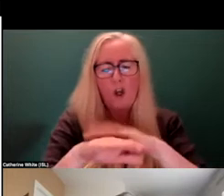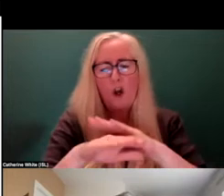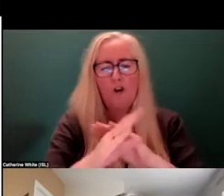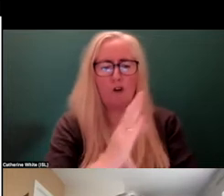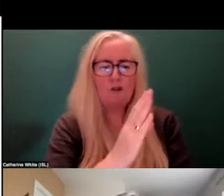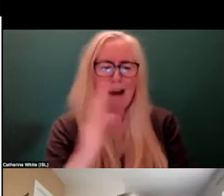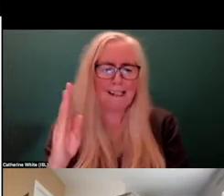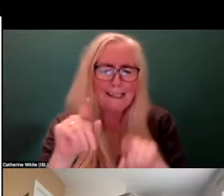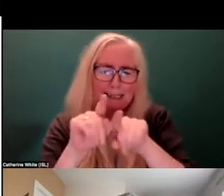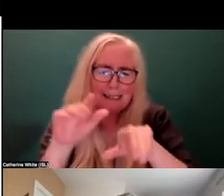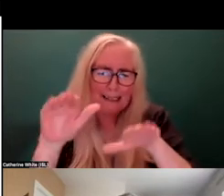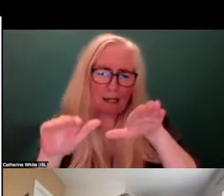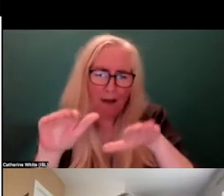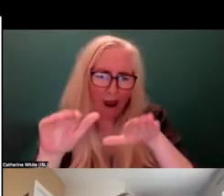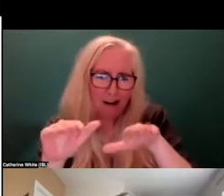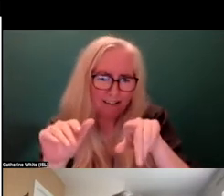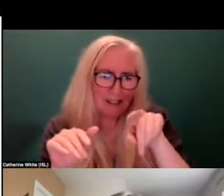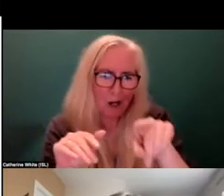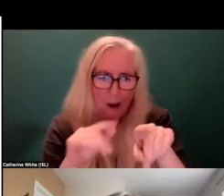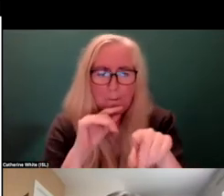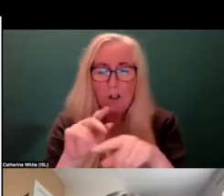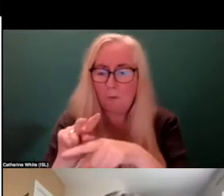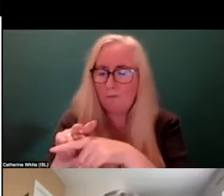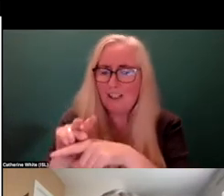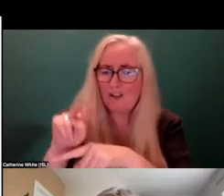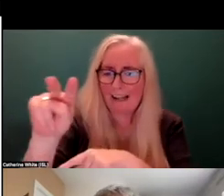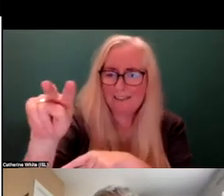The diagram on the right is similar, but shows, I suppose, the trajectories